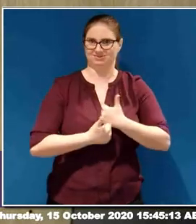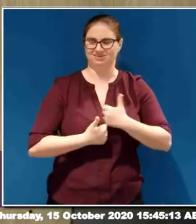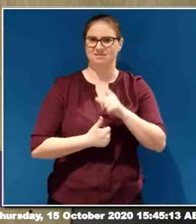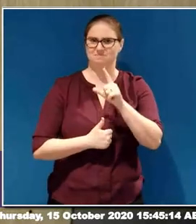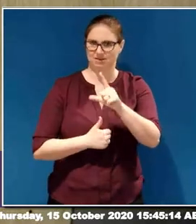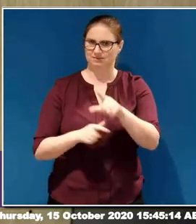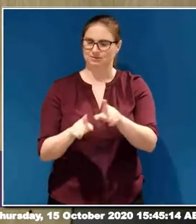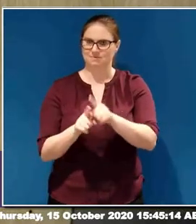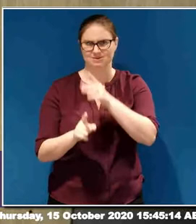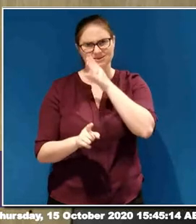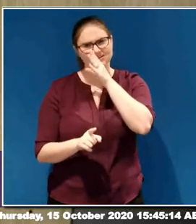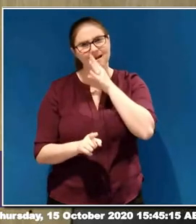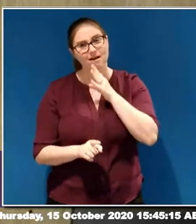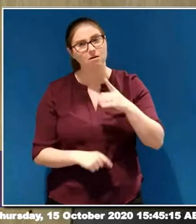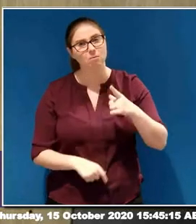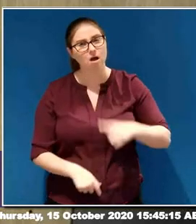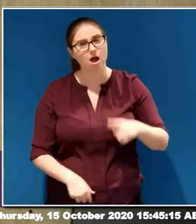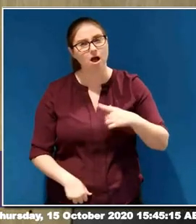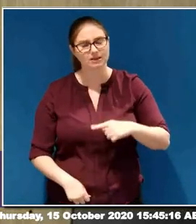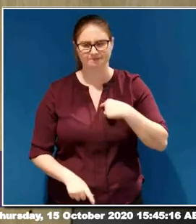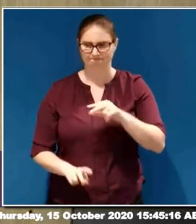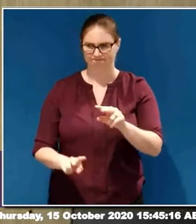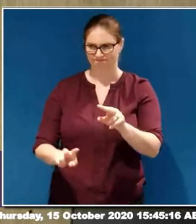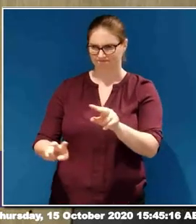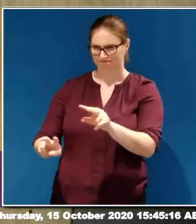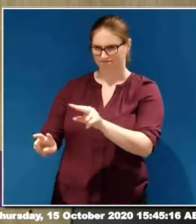of children we're talking about now.